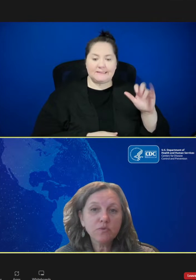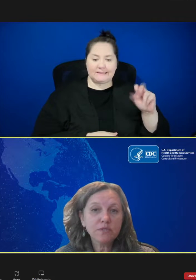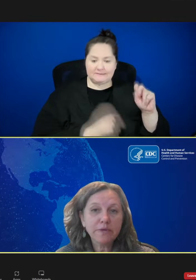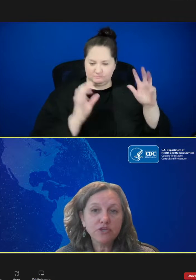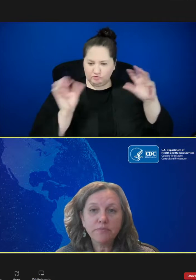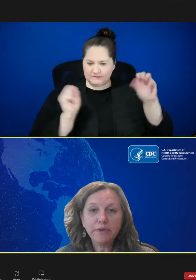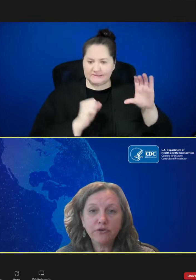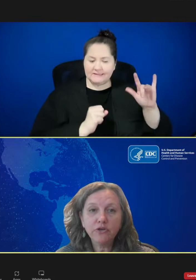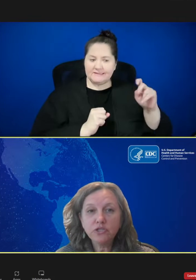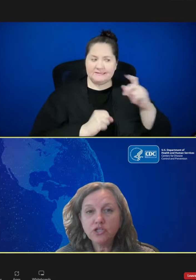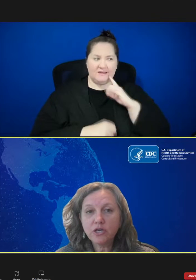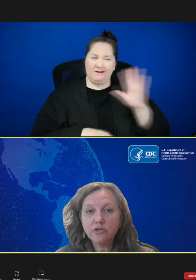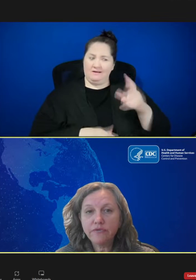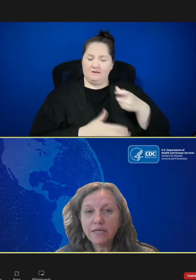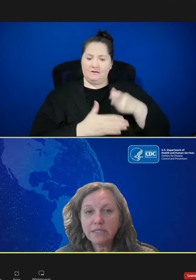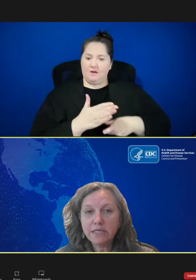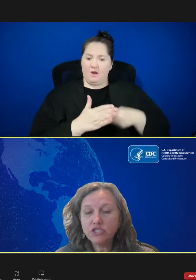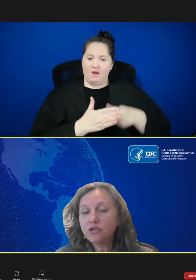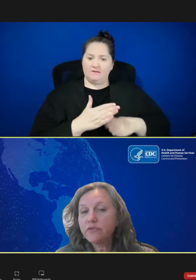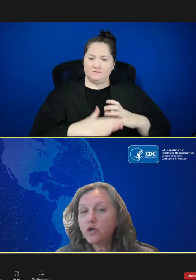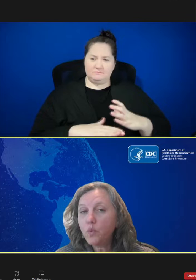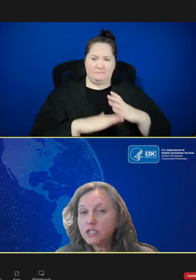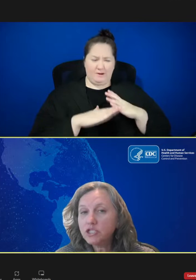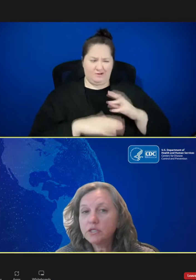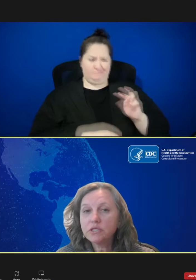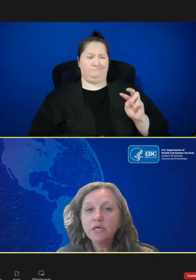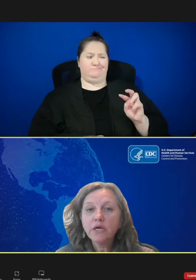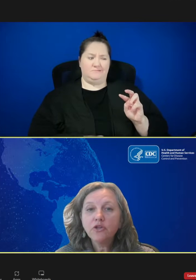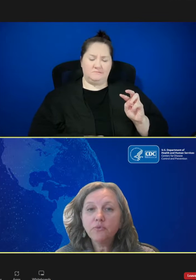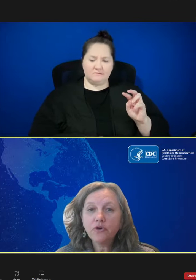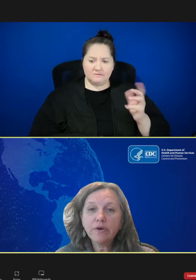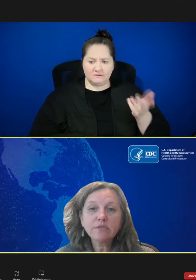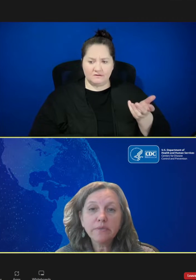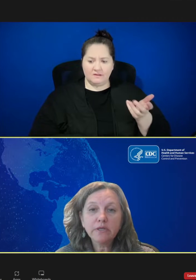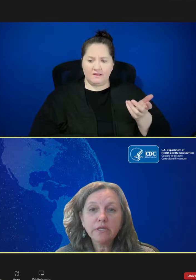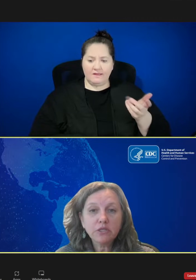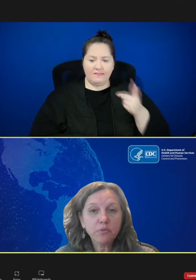was a major barrier to childhood vaccination. And they questioned the program's ability to